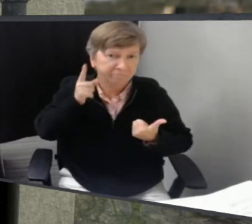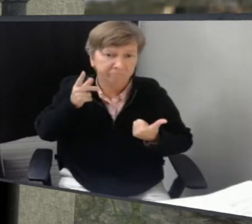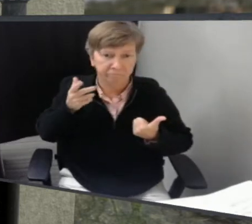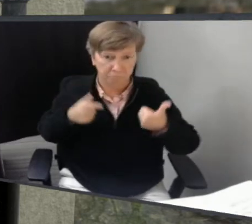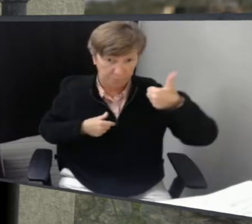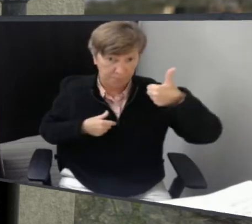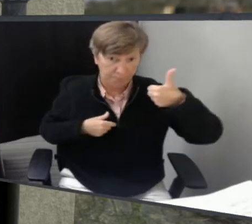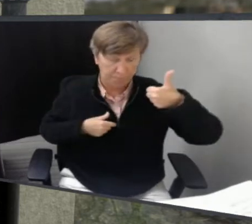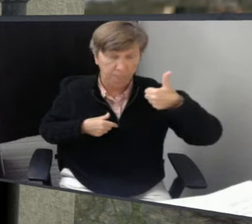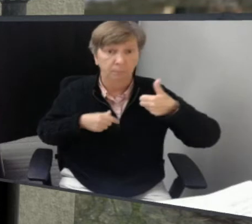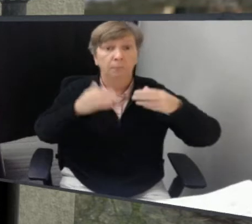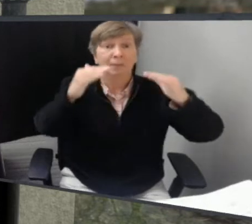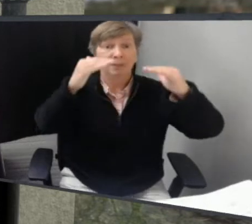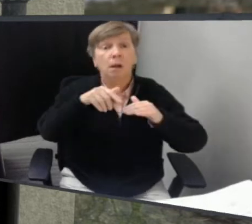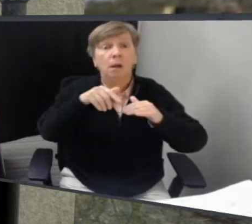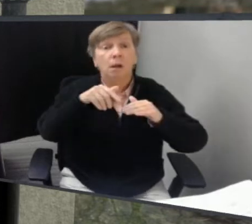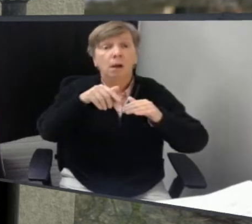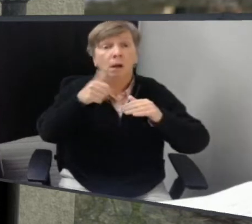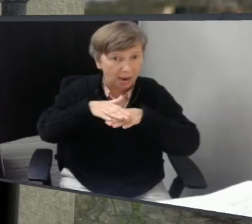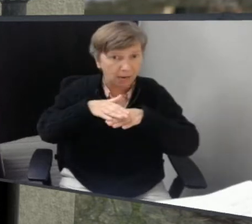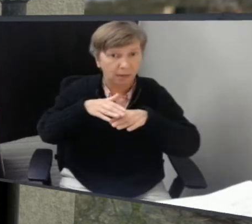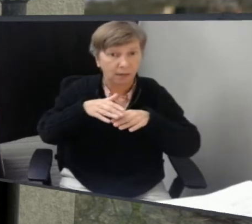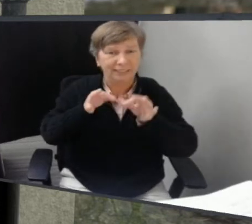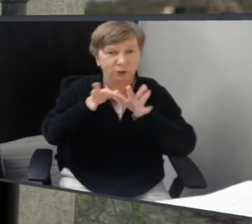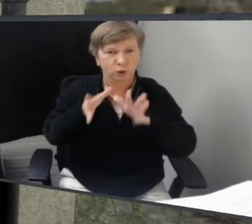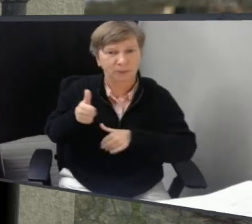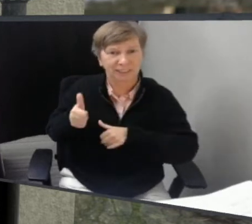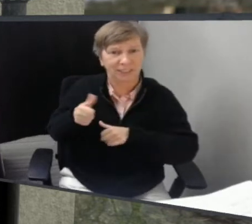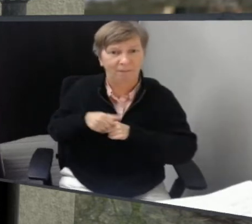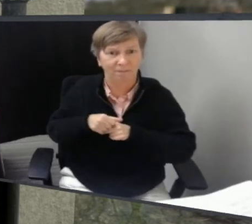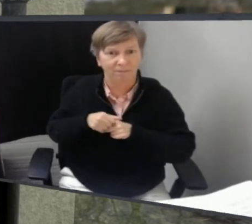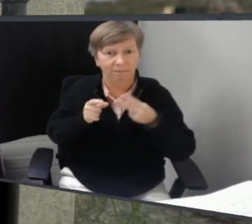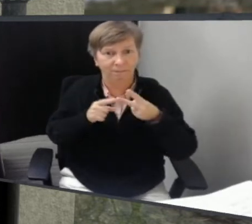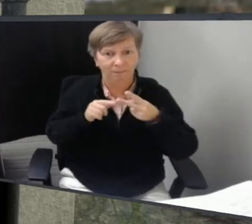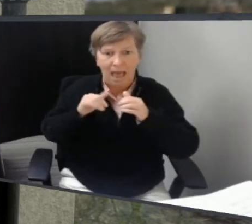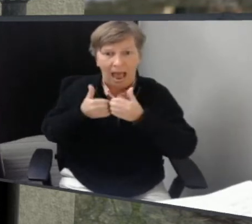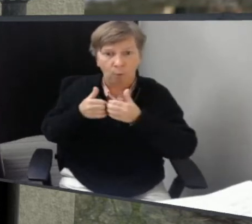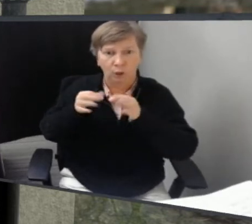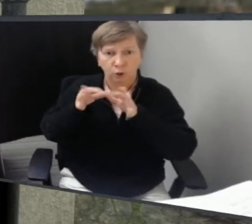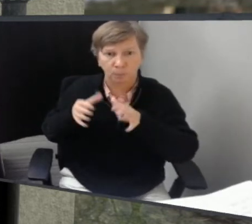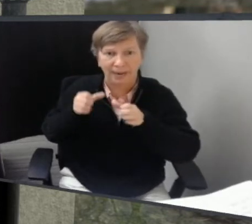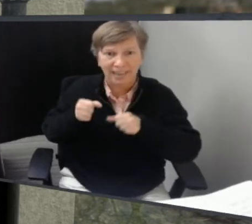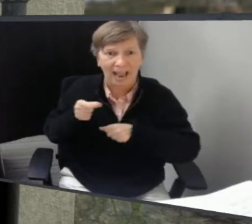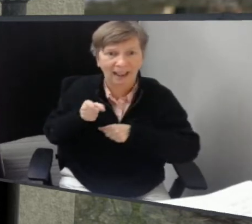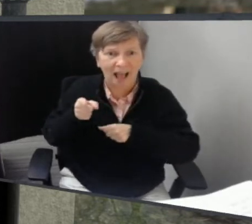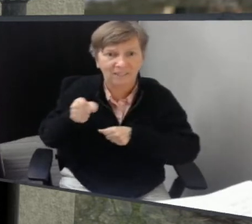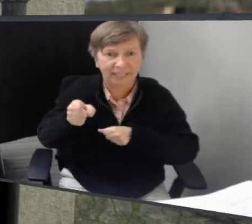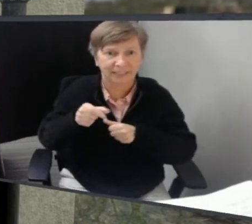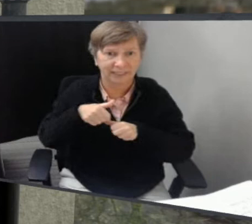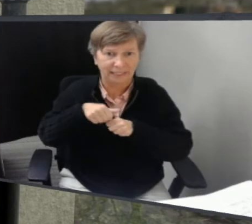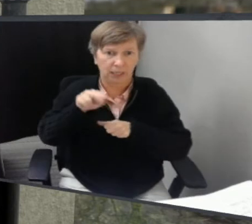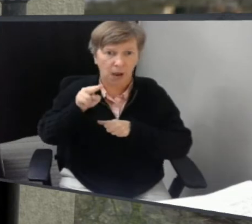language like myself, who might be deaf. The next, guide for interpreters themselves, and how